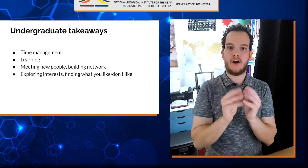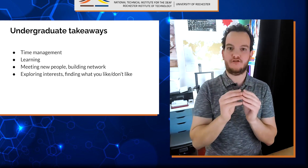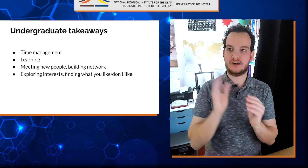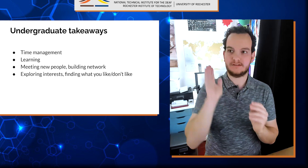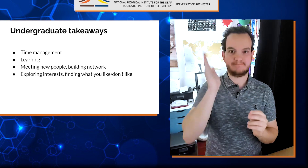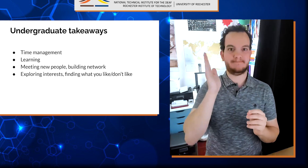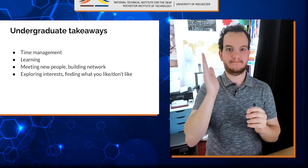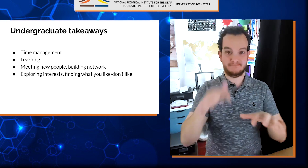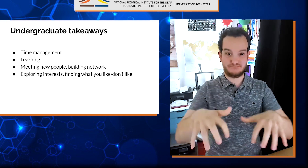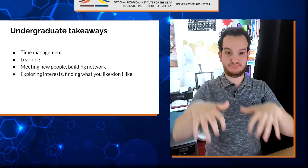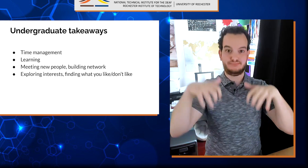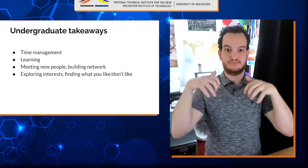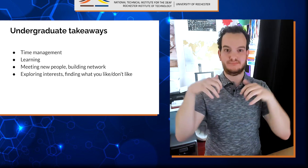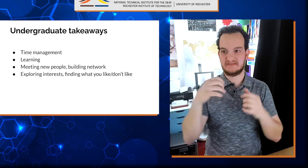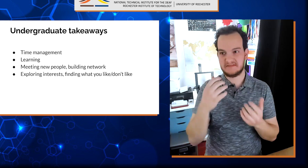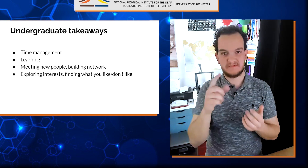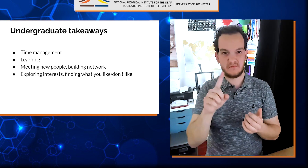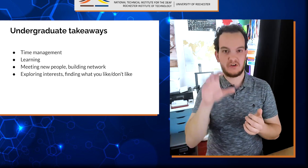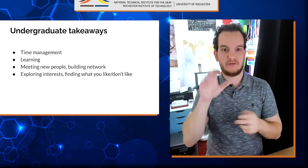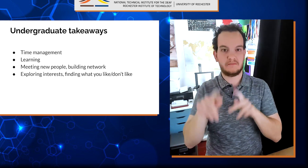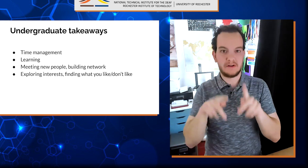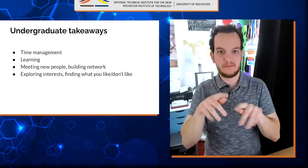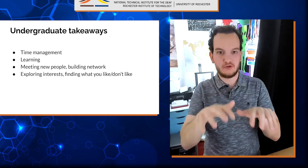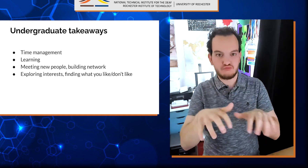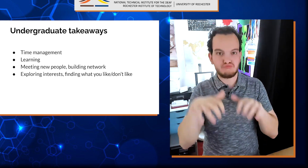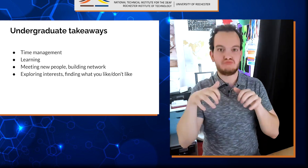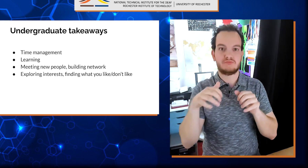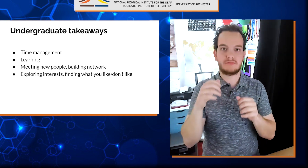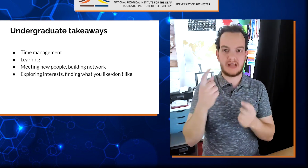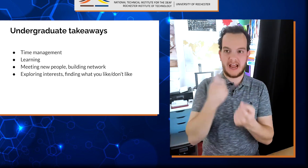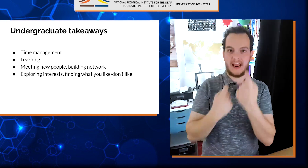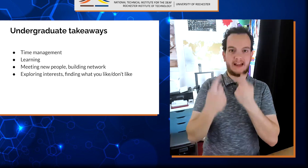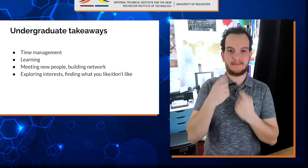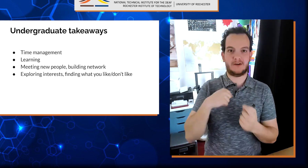and I did a presentation about that project for my first conference.